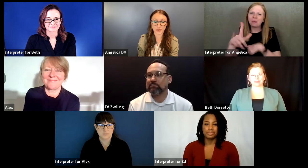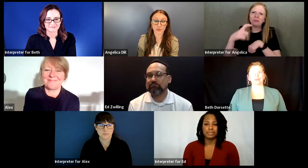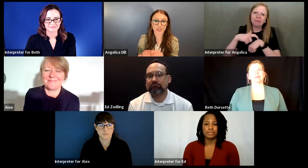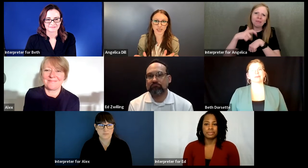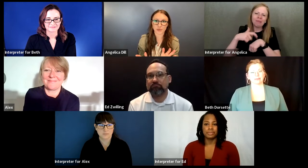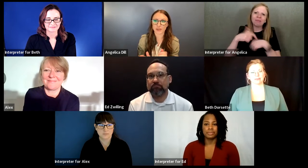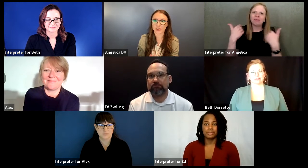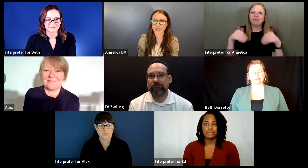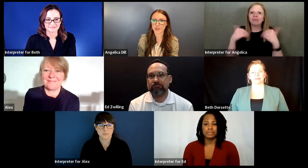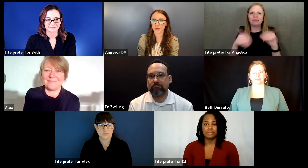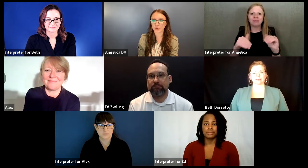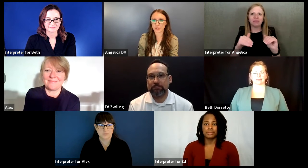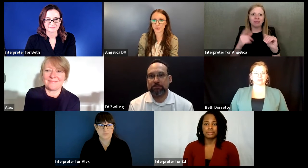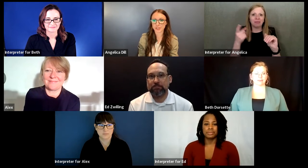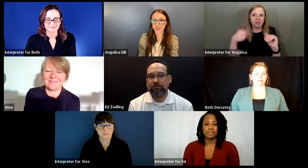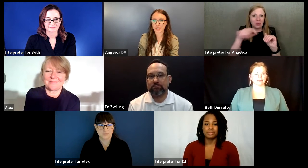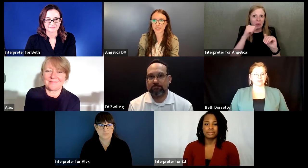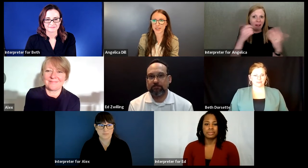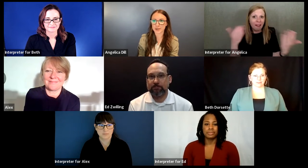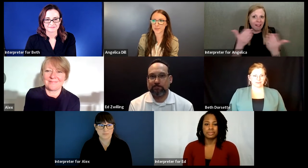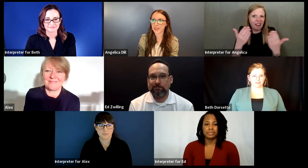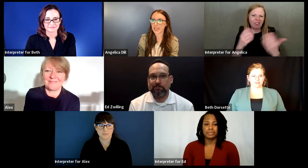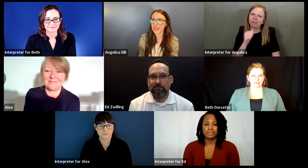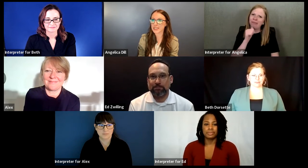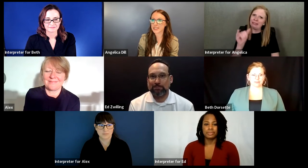This wouldn't be the same without you guys. So we really appreciate it.